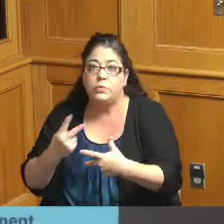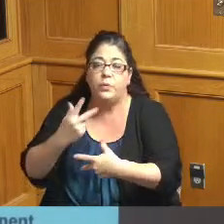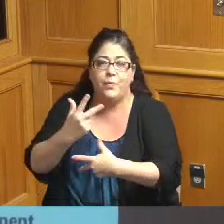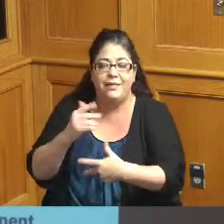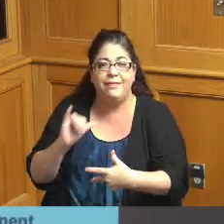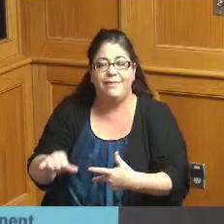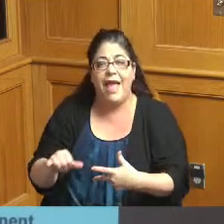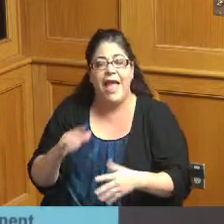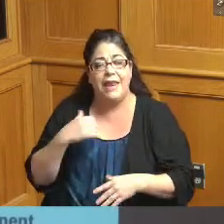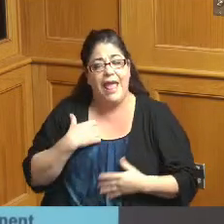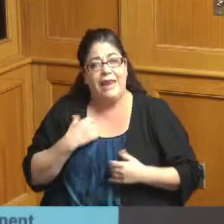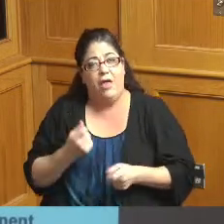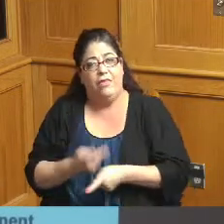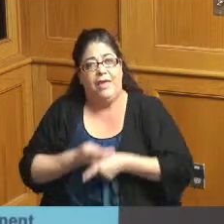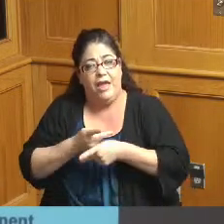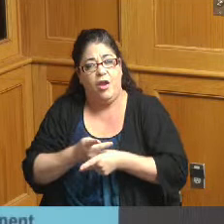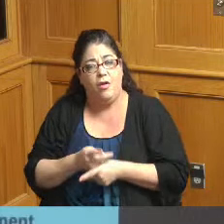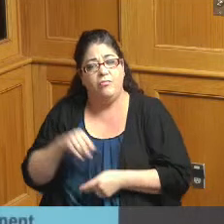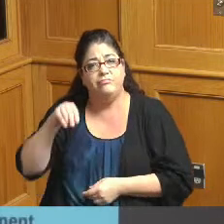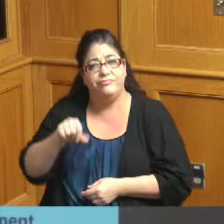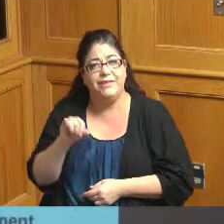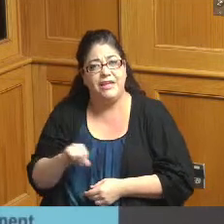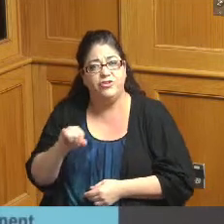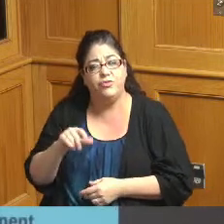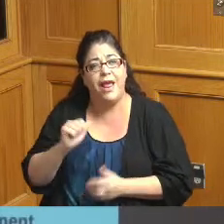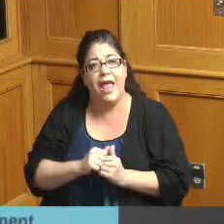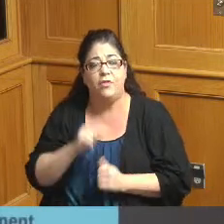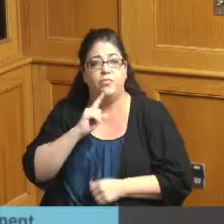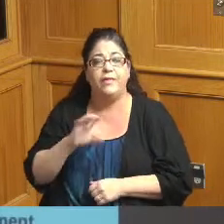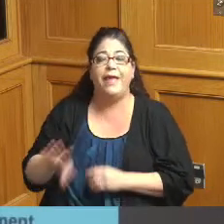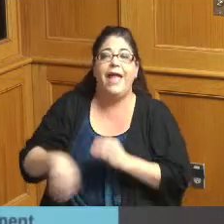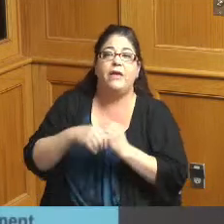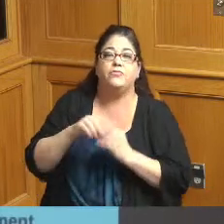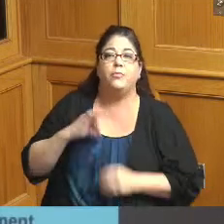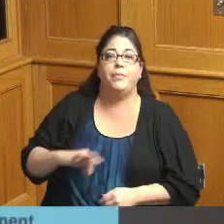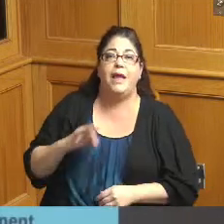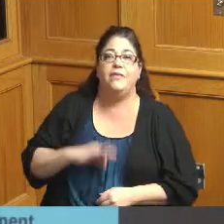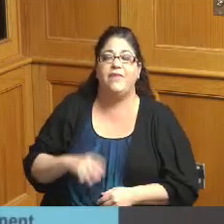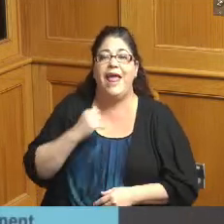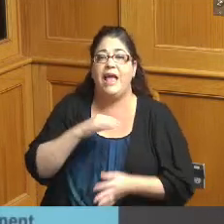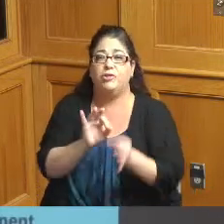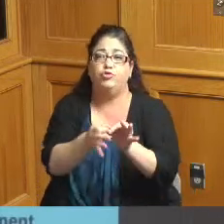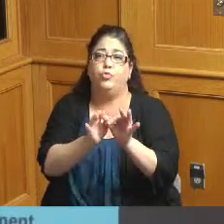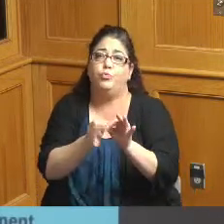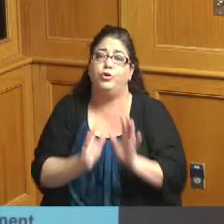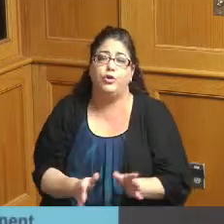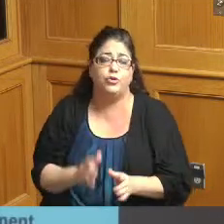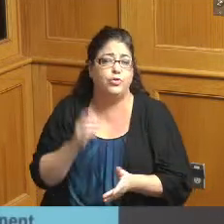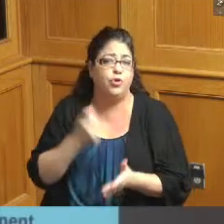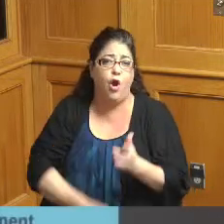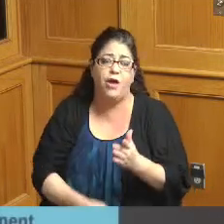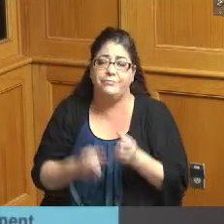and Fringe costs the other thing that's up for us is interpreters we have a lot of families who